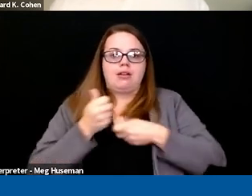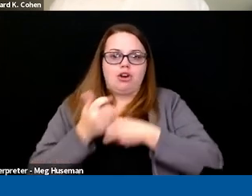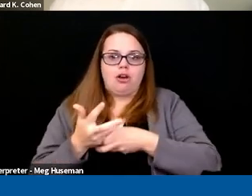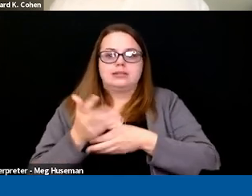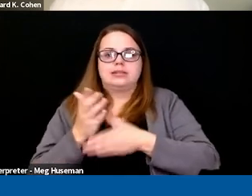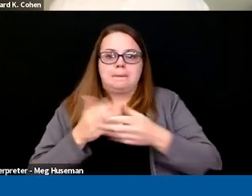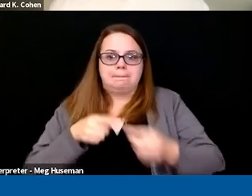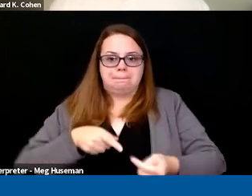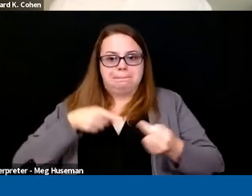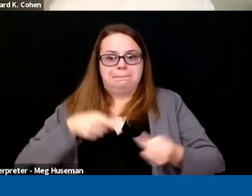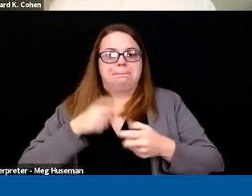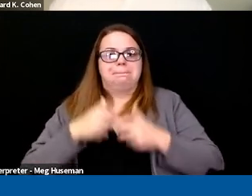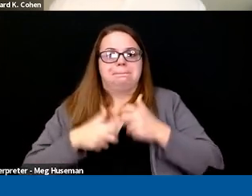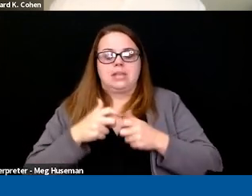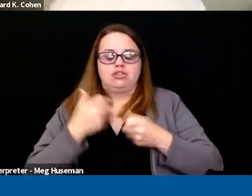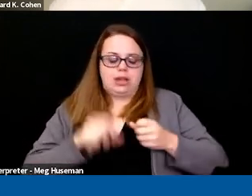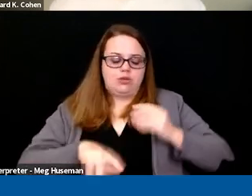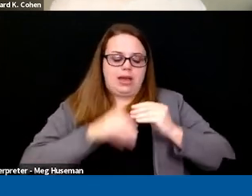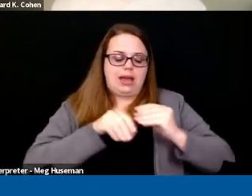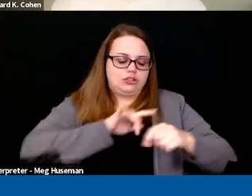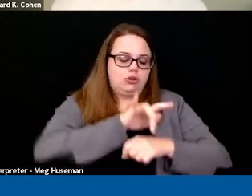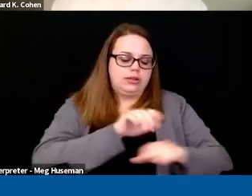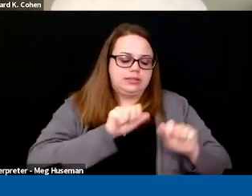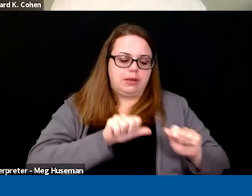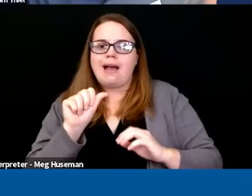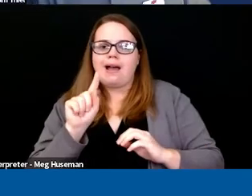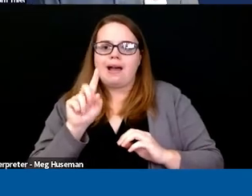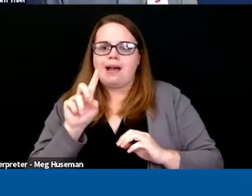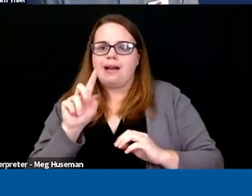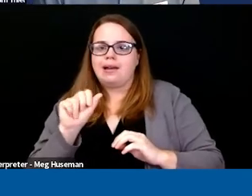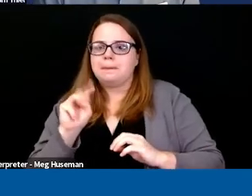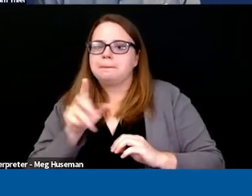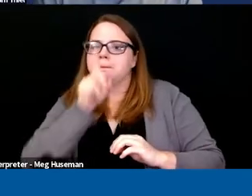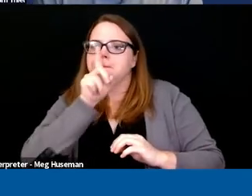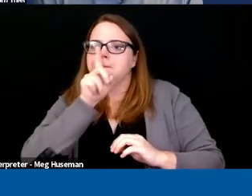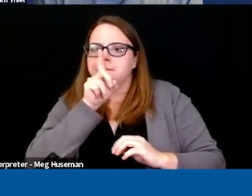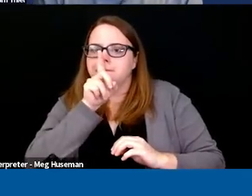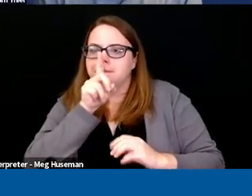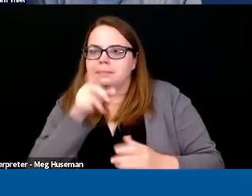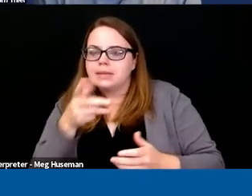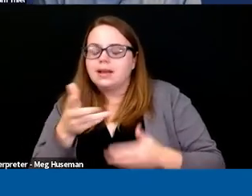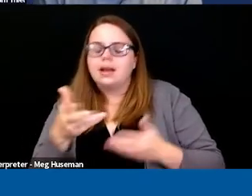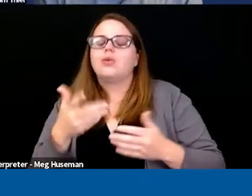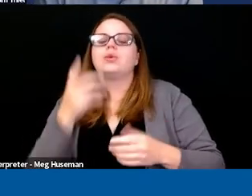So as early as possible and as often as possible, you want to do it. Yeah, it looks like we have one final question